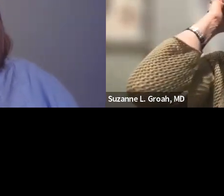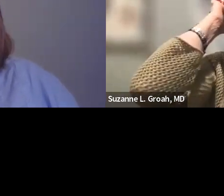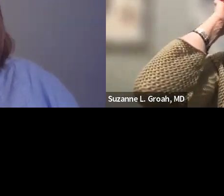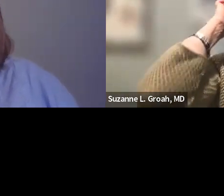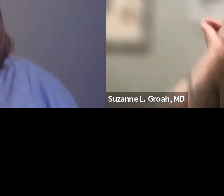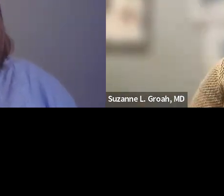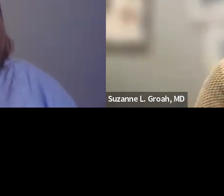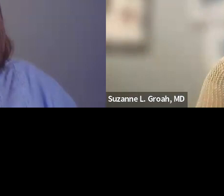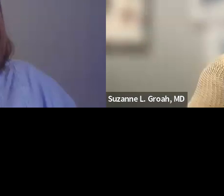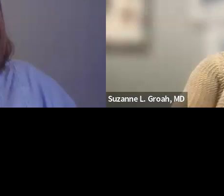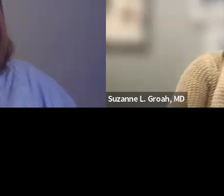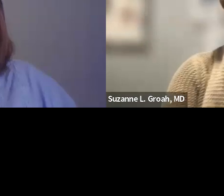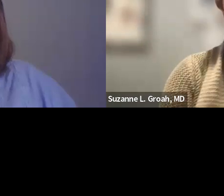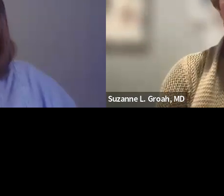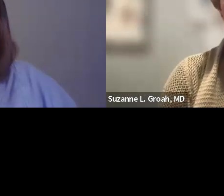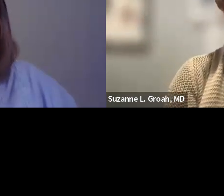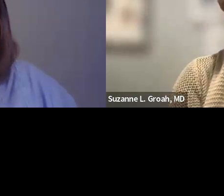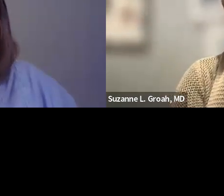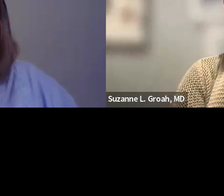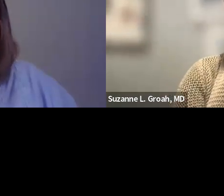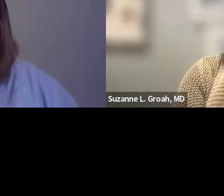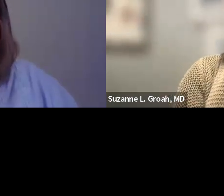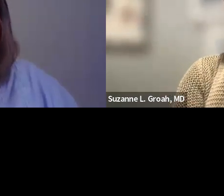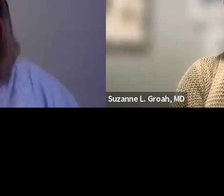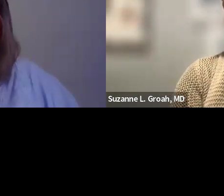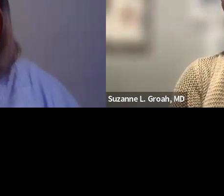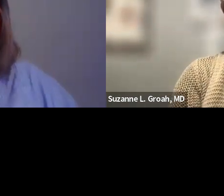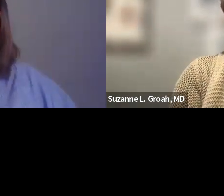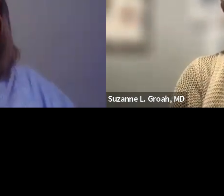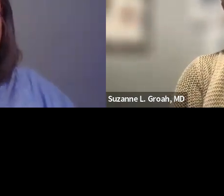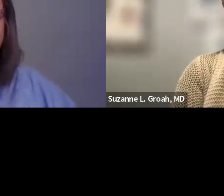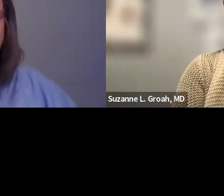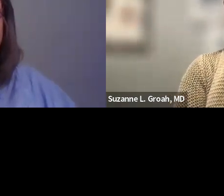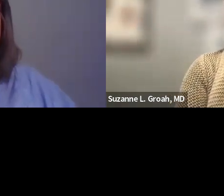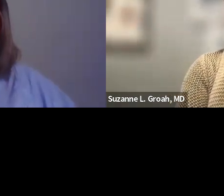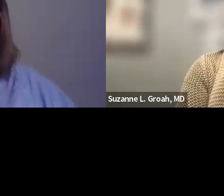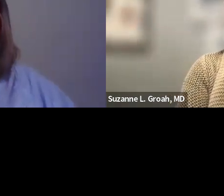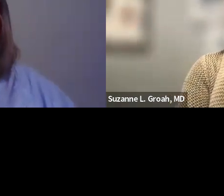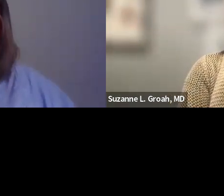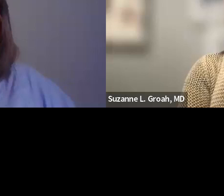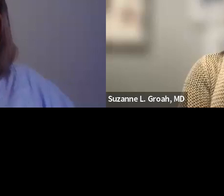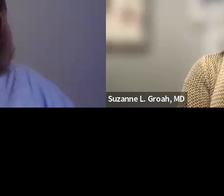But always, please ask your own personal health care professional if you should be doing or what you should be trying.